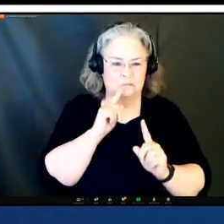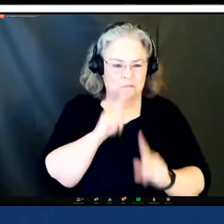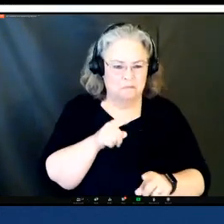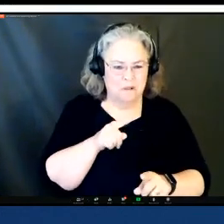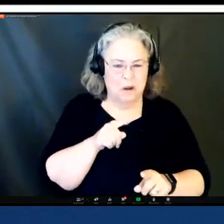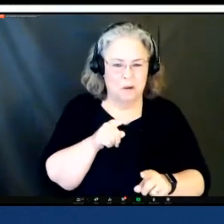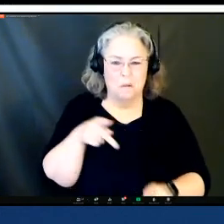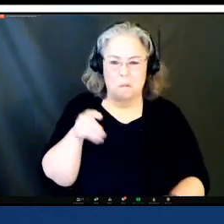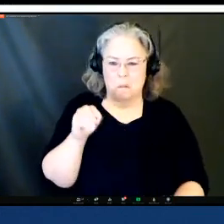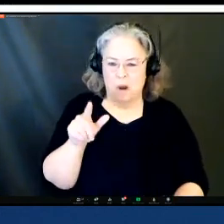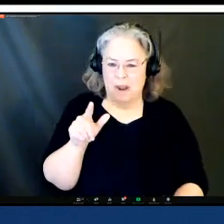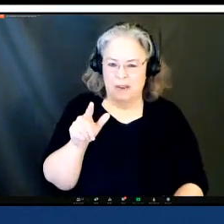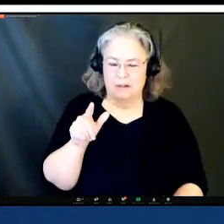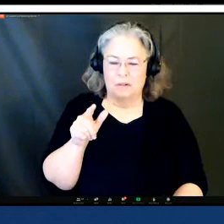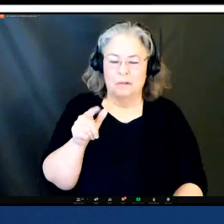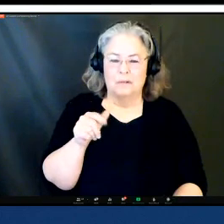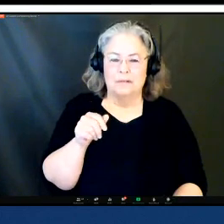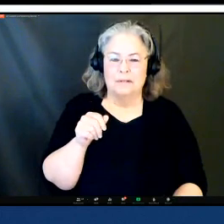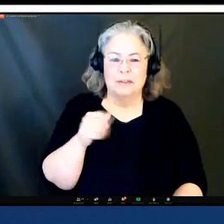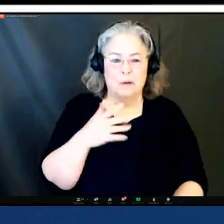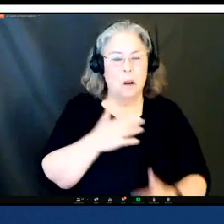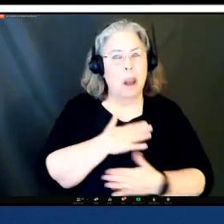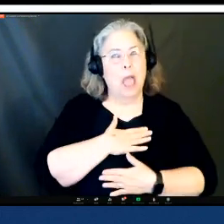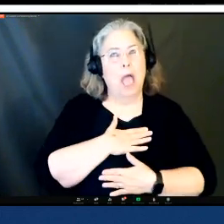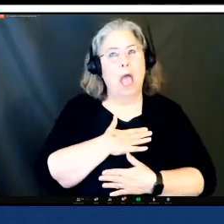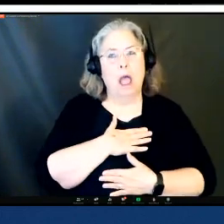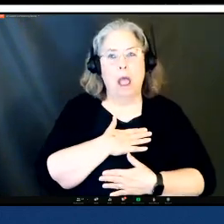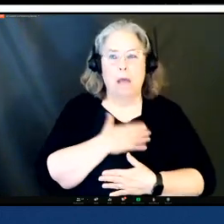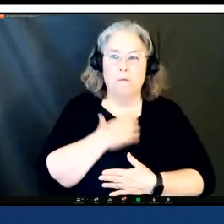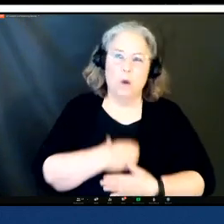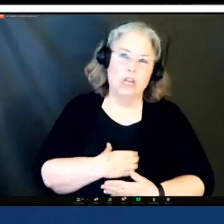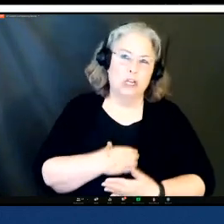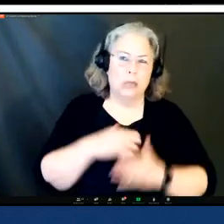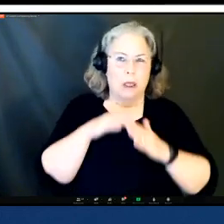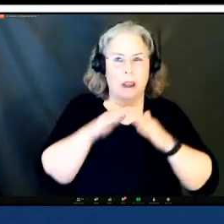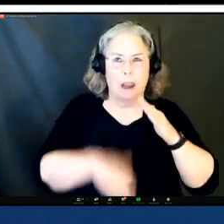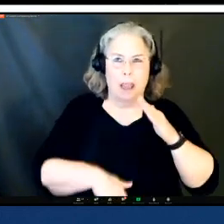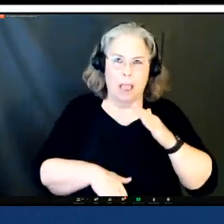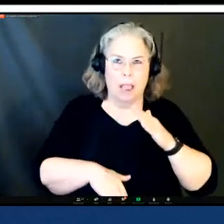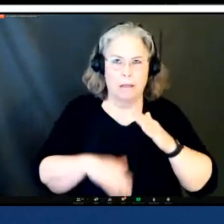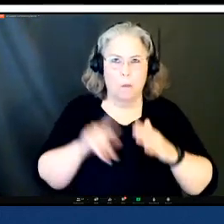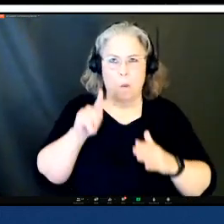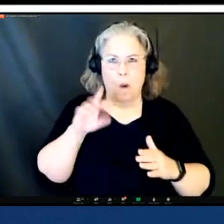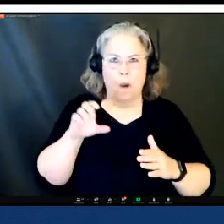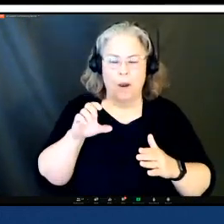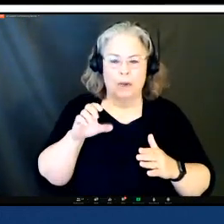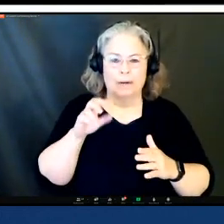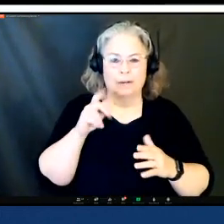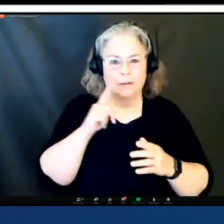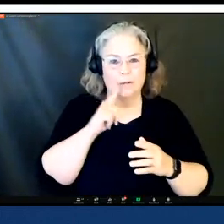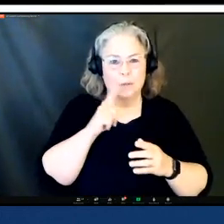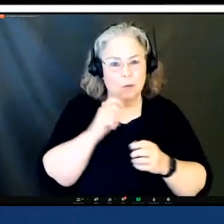and while we would love it to be less pages like Amanda said, to keep it informative and to make sure